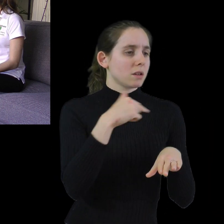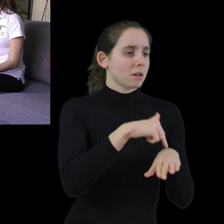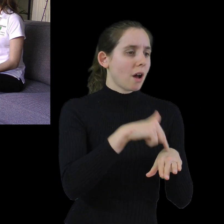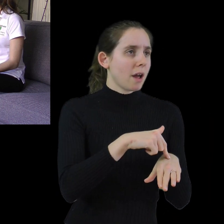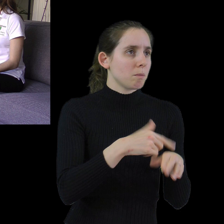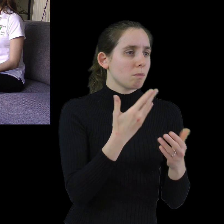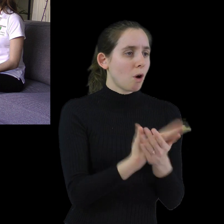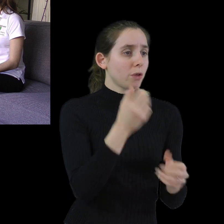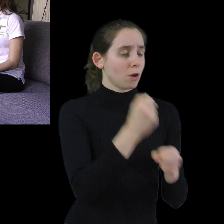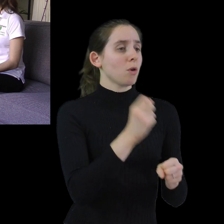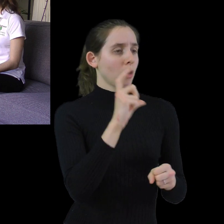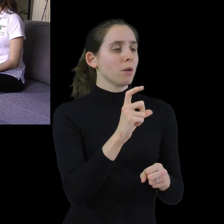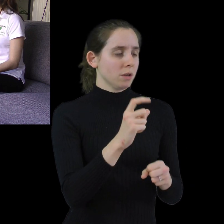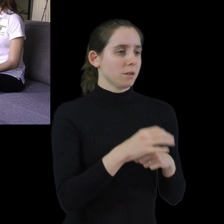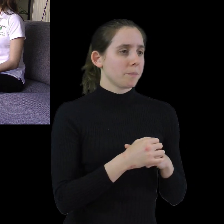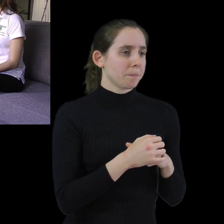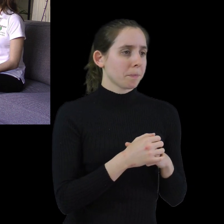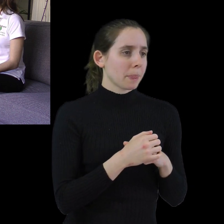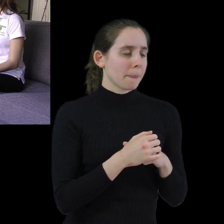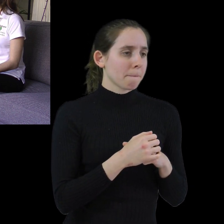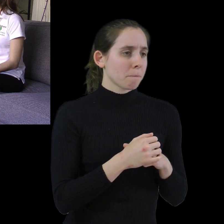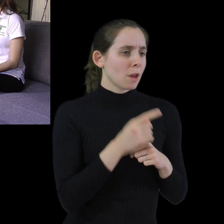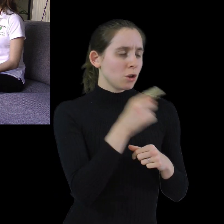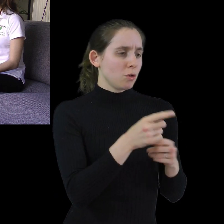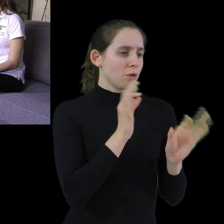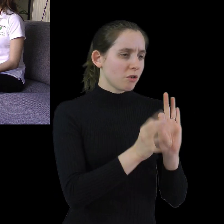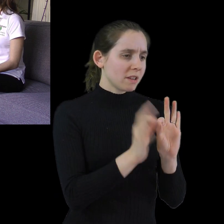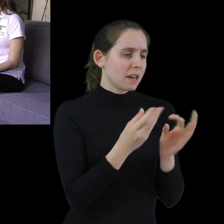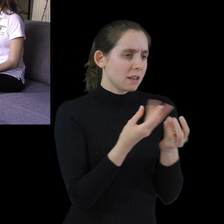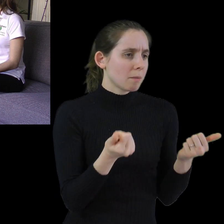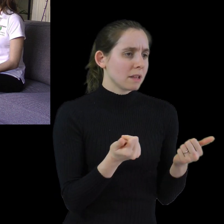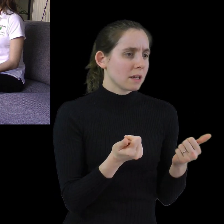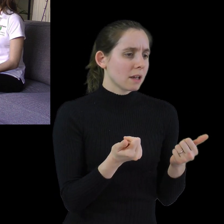the Gold Coast, you translated something and straight